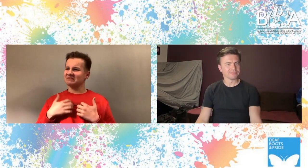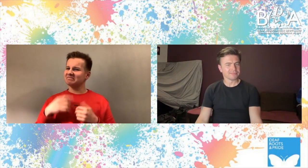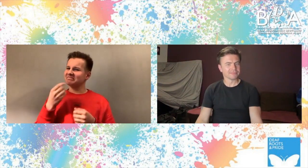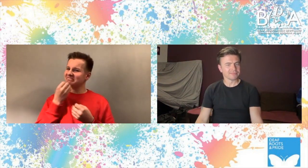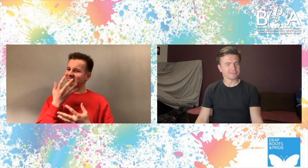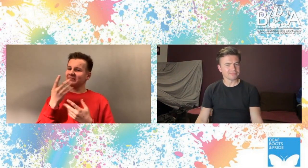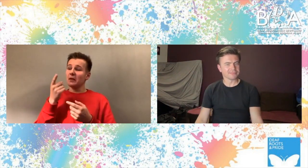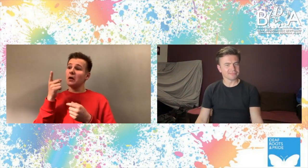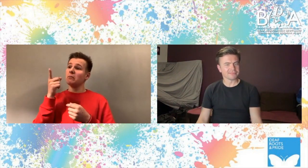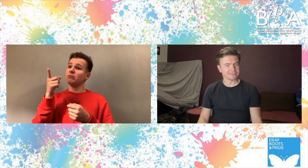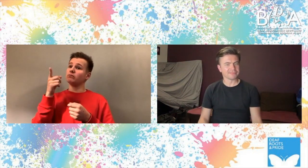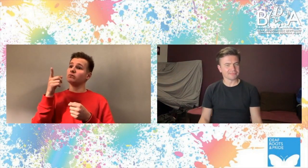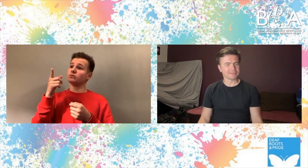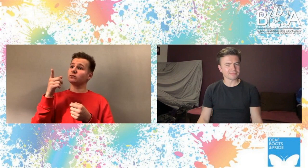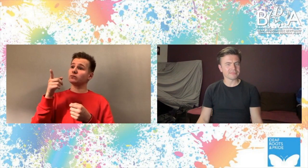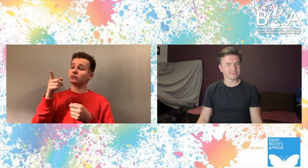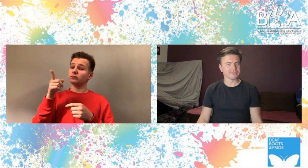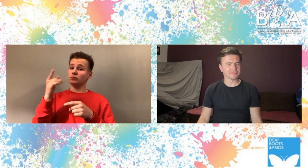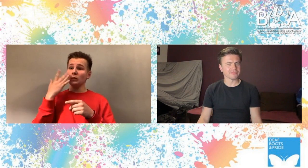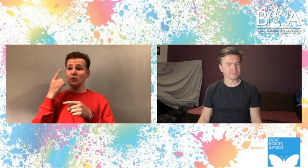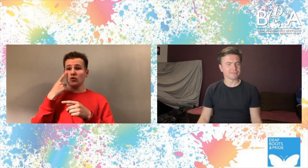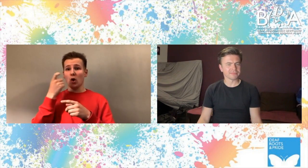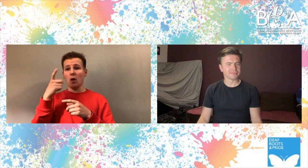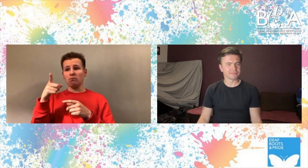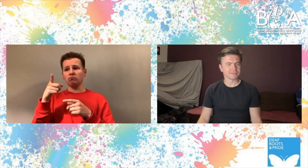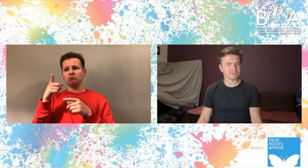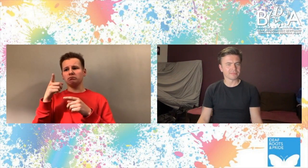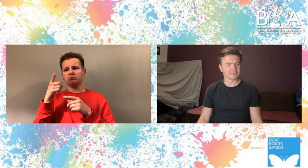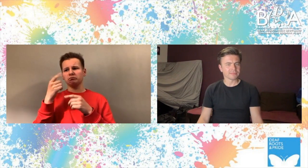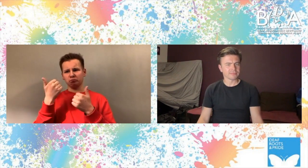Definitely. It would help with their development. I’d love if that was to